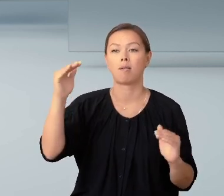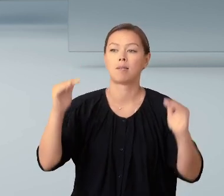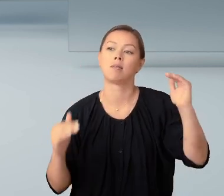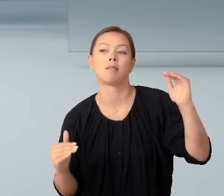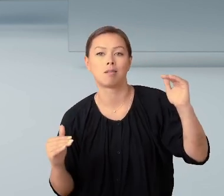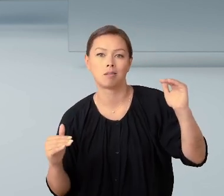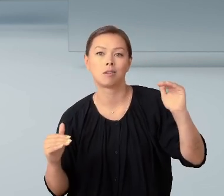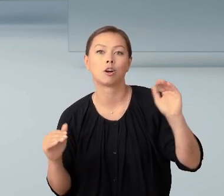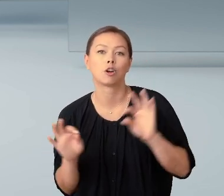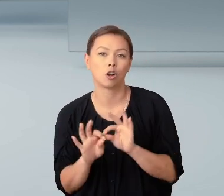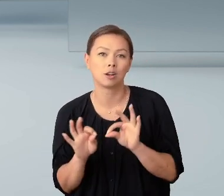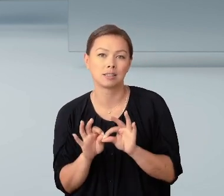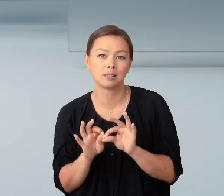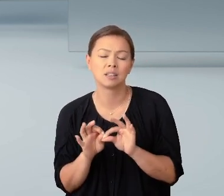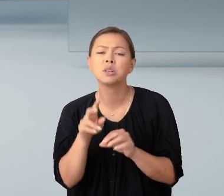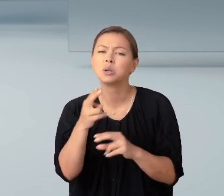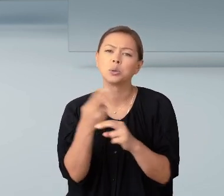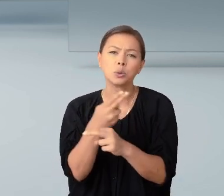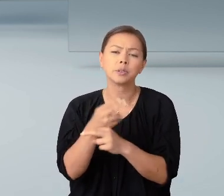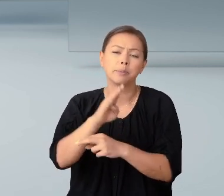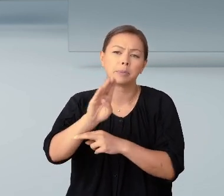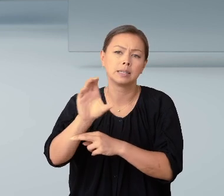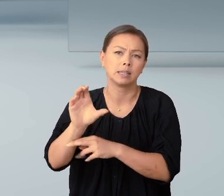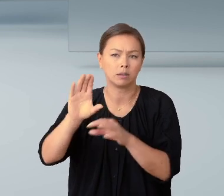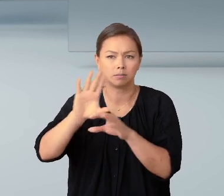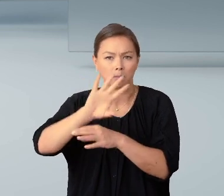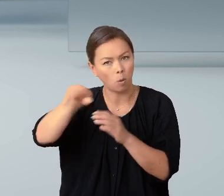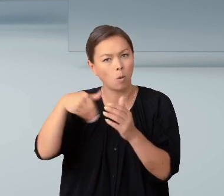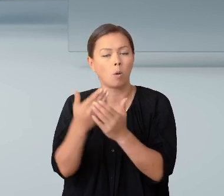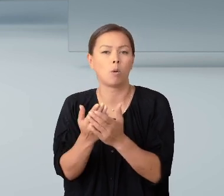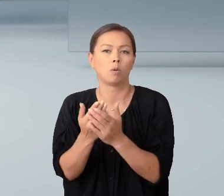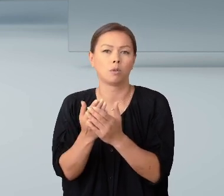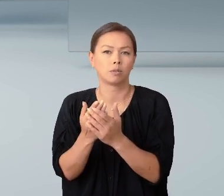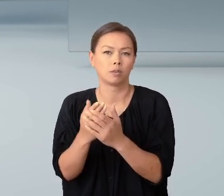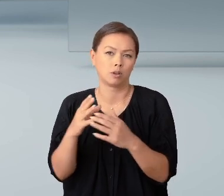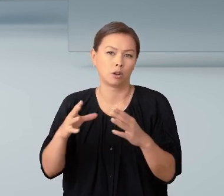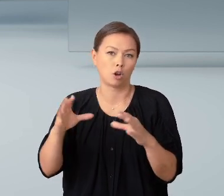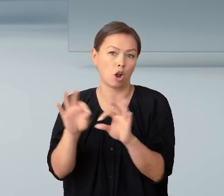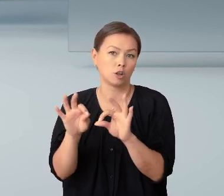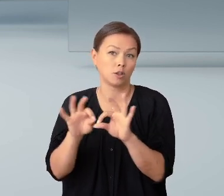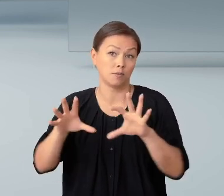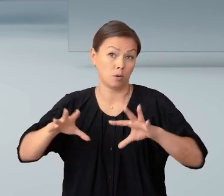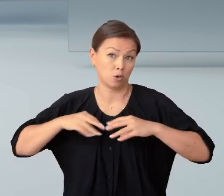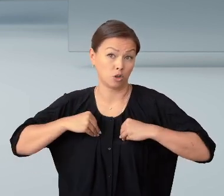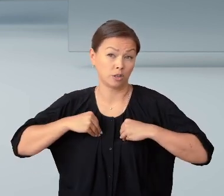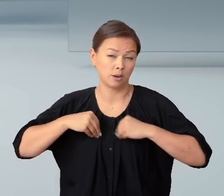the Business Central total cost of ownership model to determine your expected TCO. We're gonna show you an example of that a